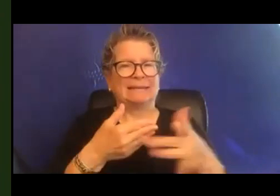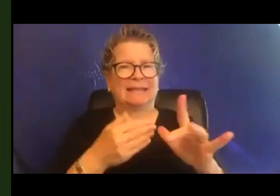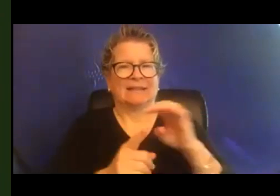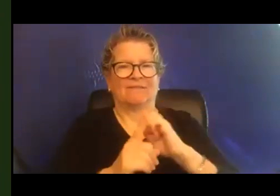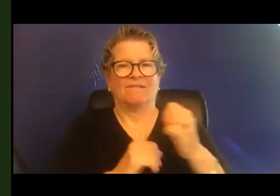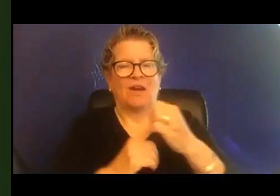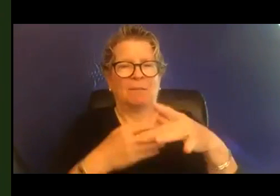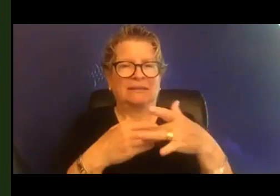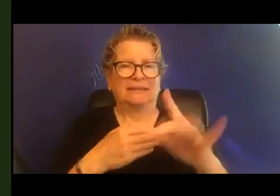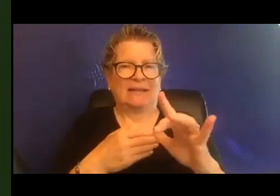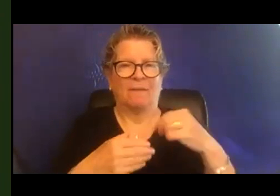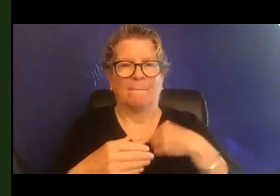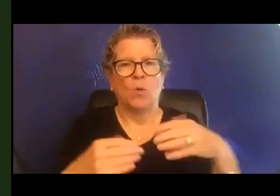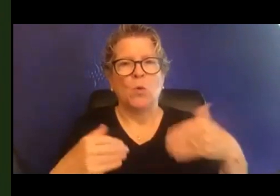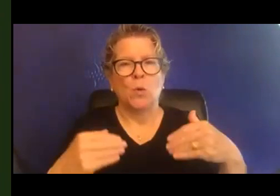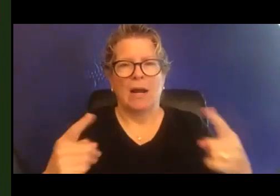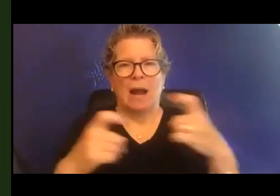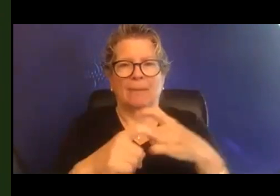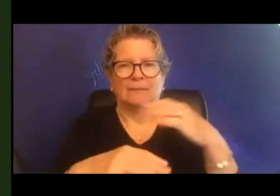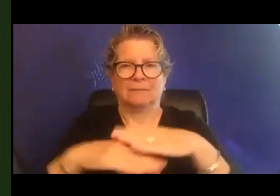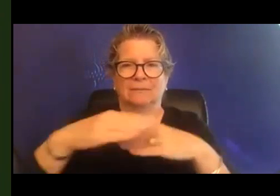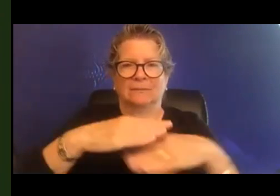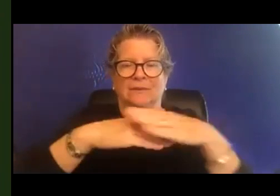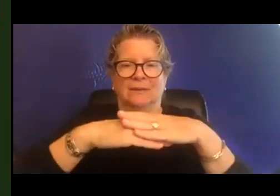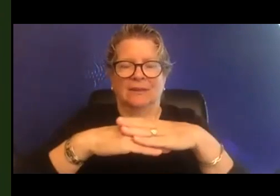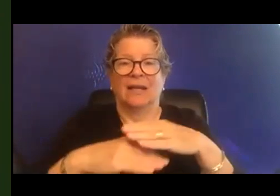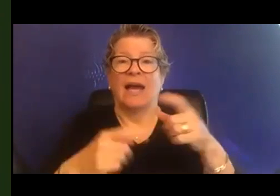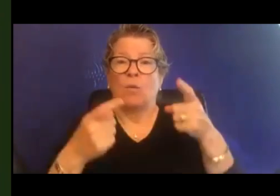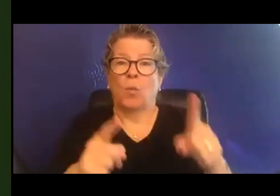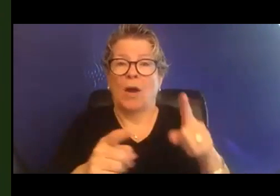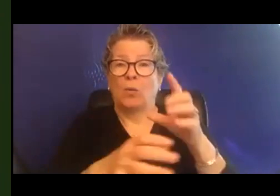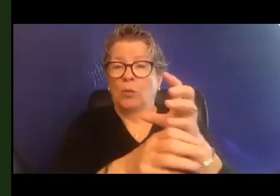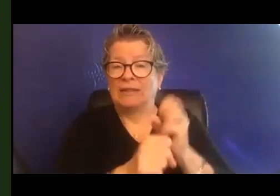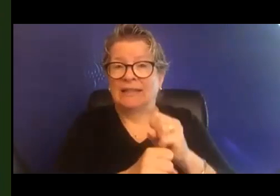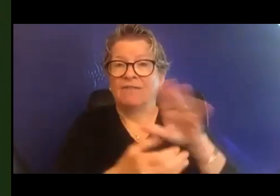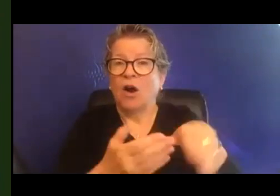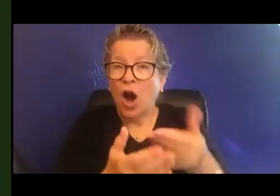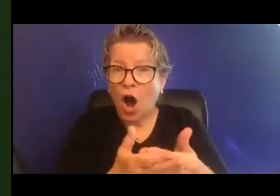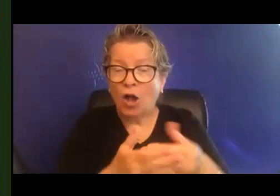complex. And design will not be complete until after we receive all of the project permits.